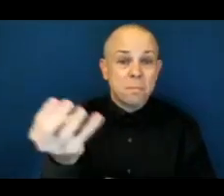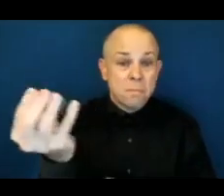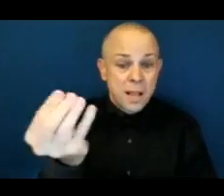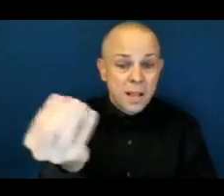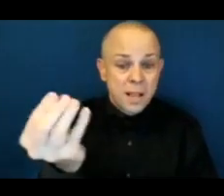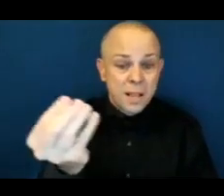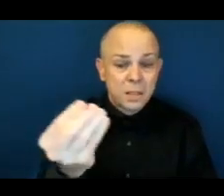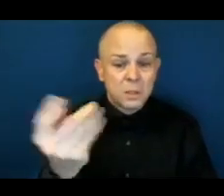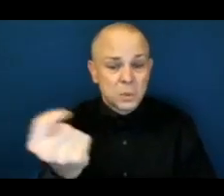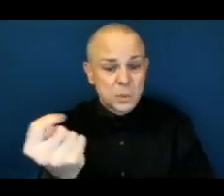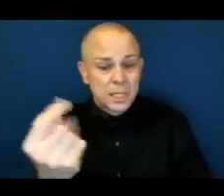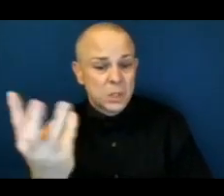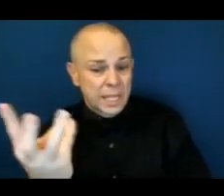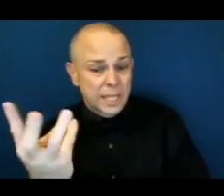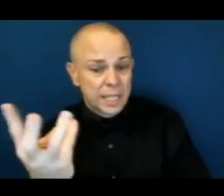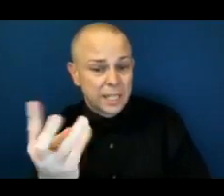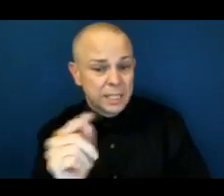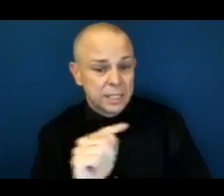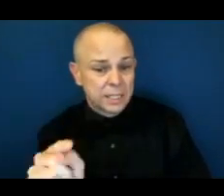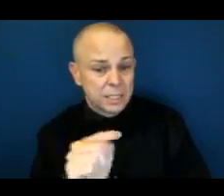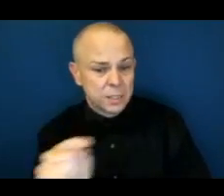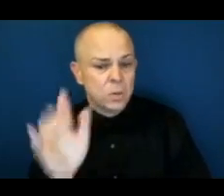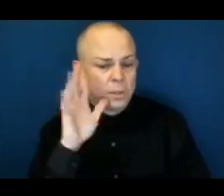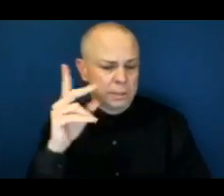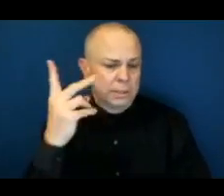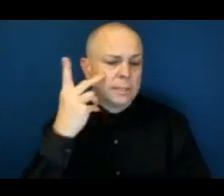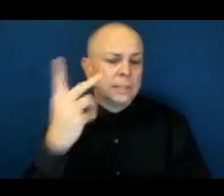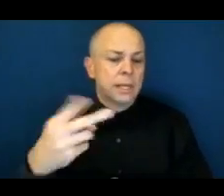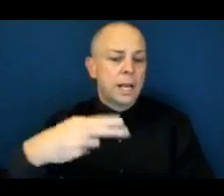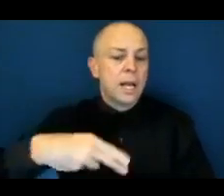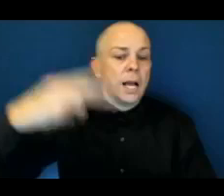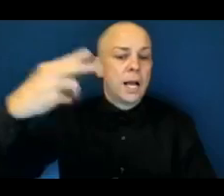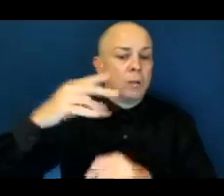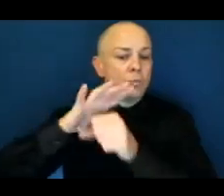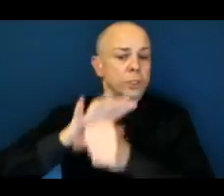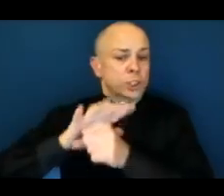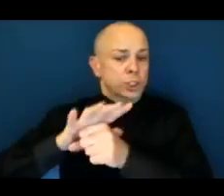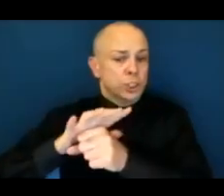to see high pressure bring sunny